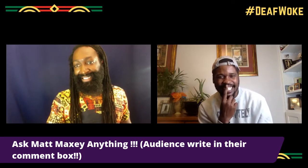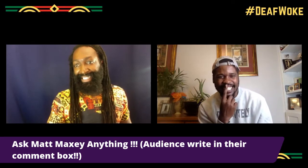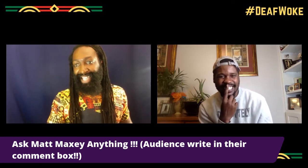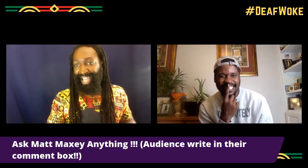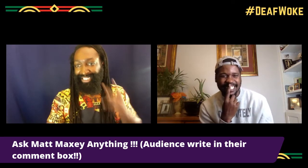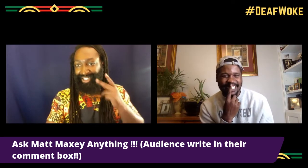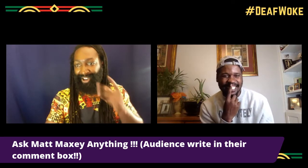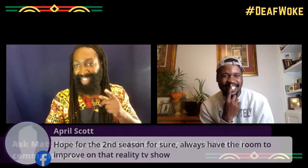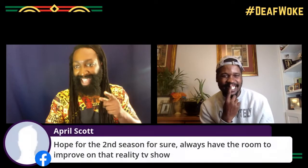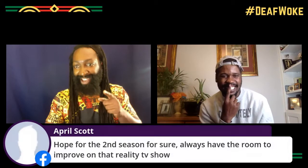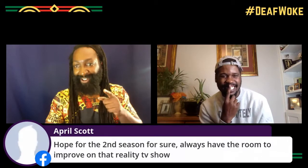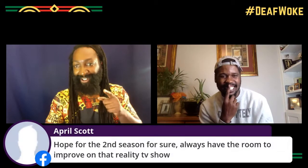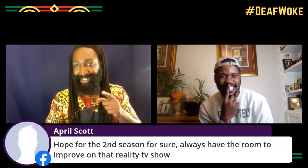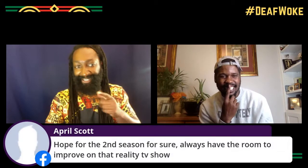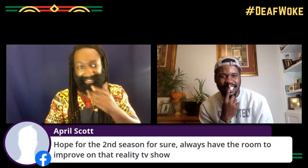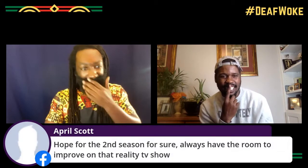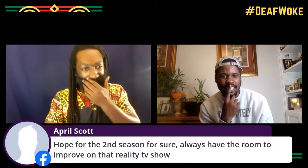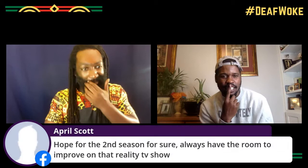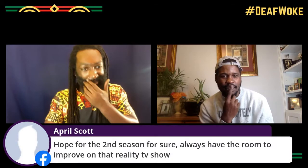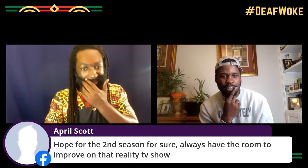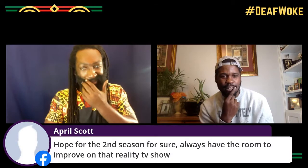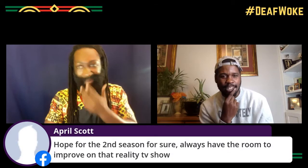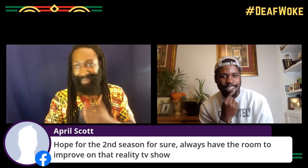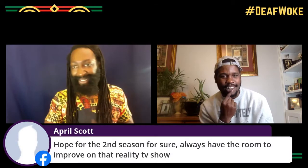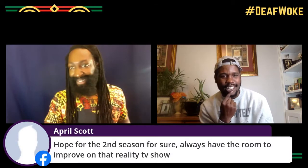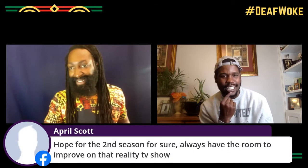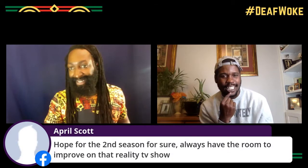something cool would be a good role. You saw that?